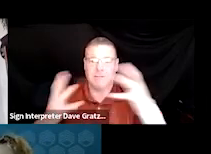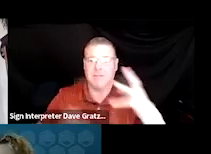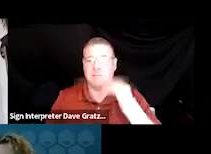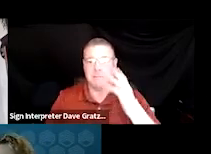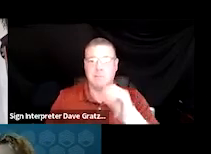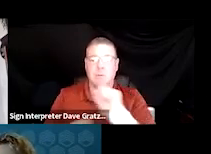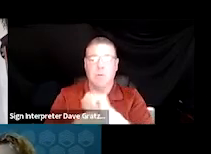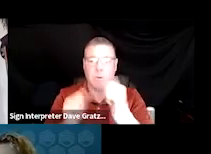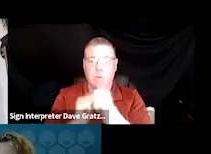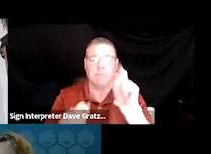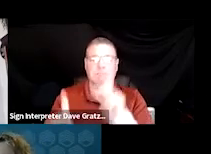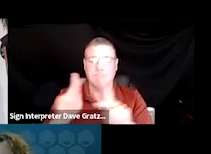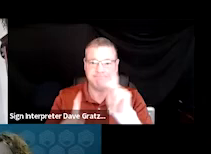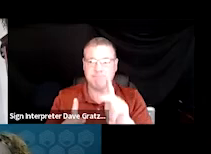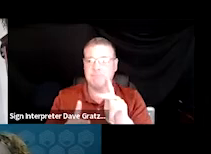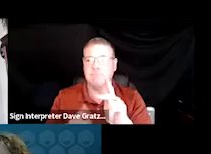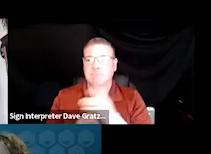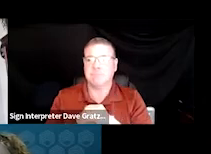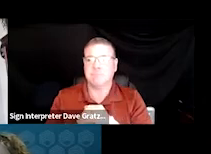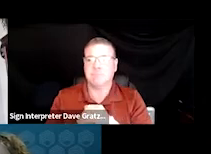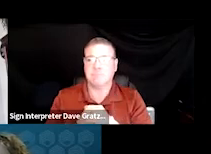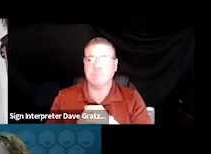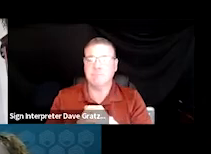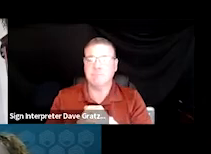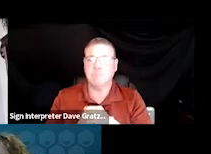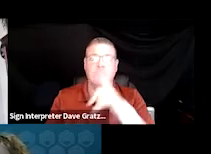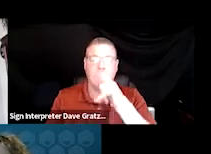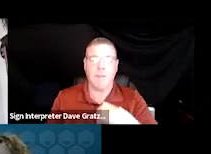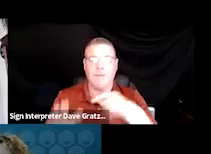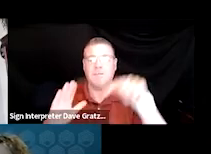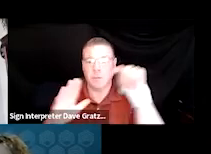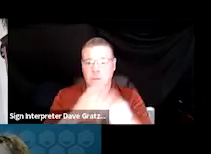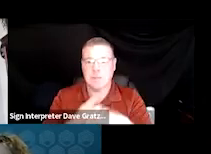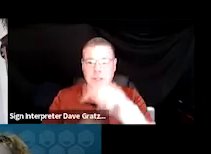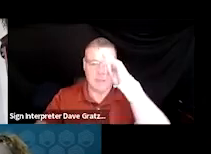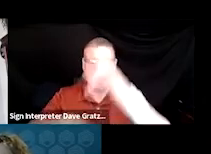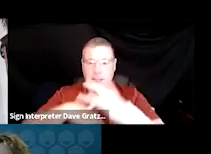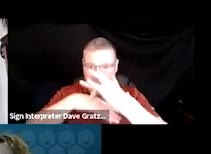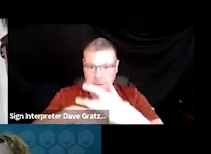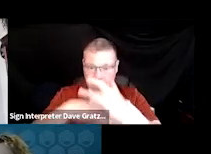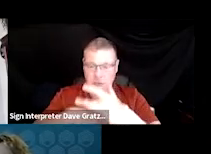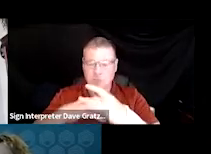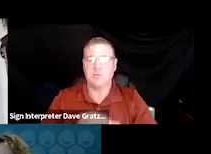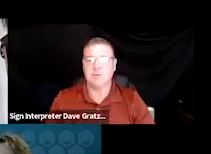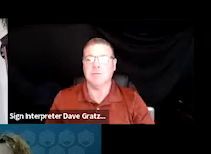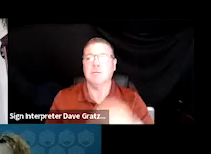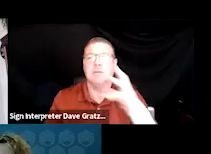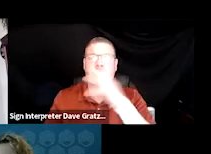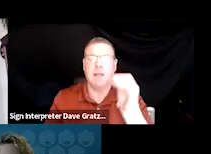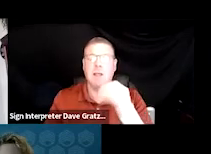with folks who have suicidal ideation. So it was somebody that we knew we could trust